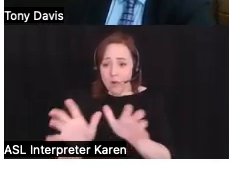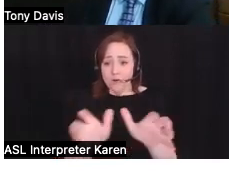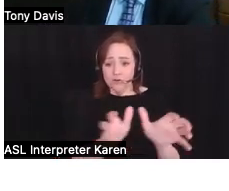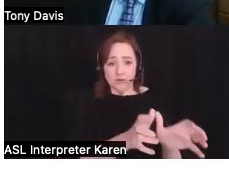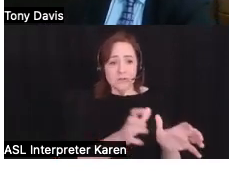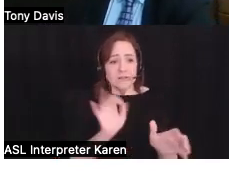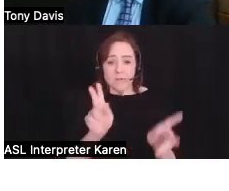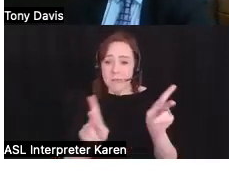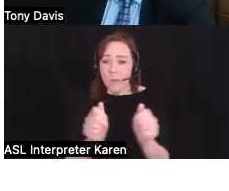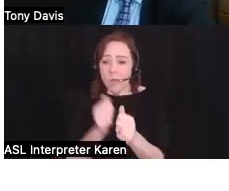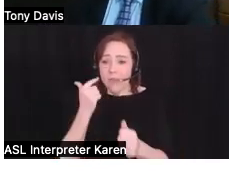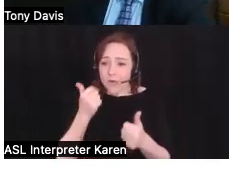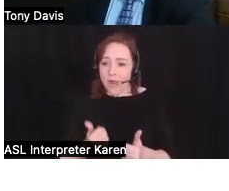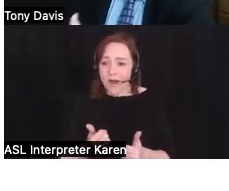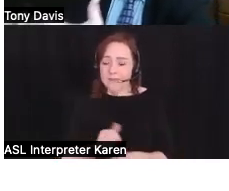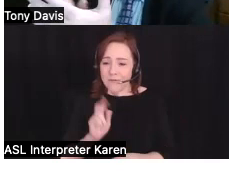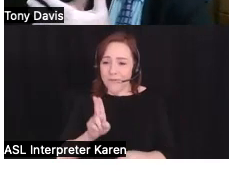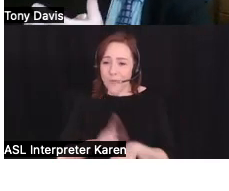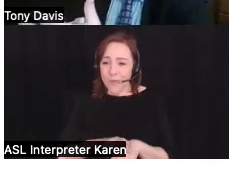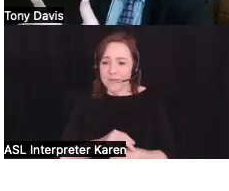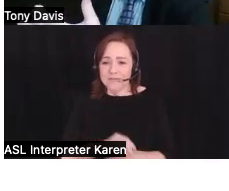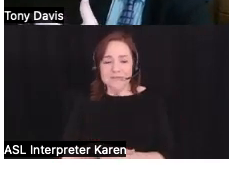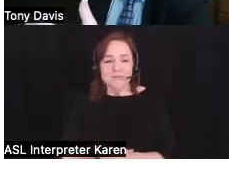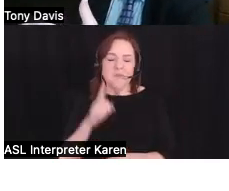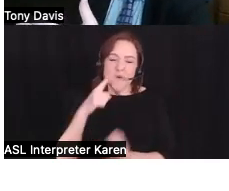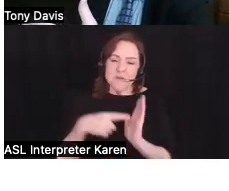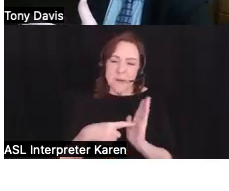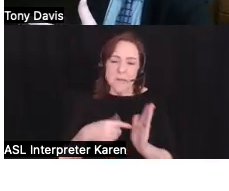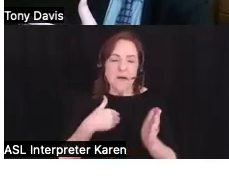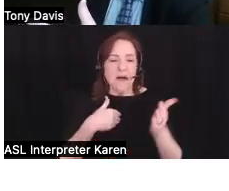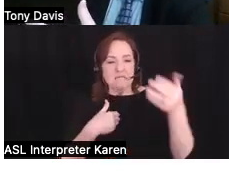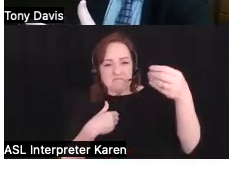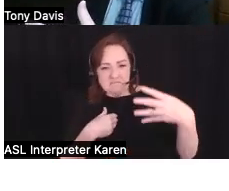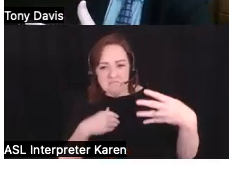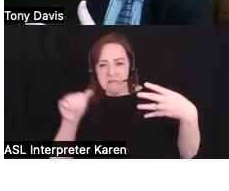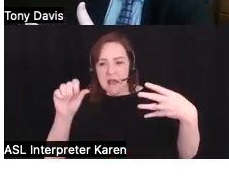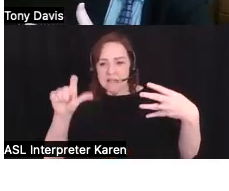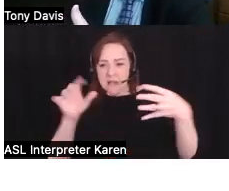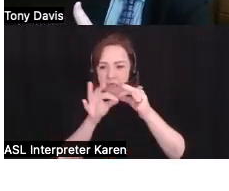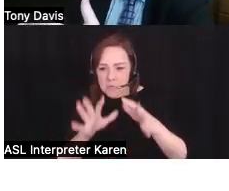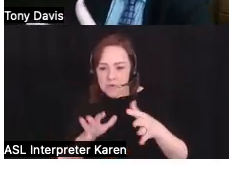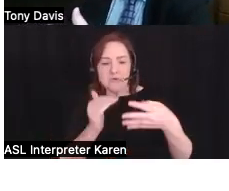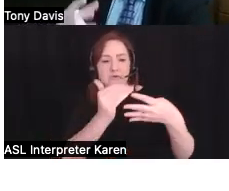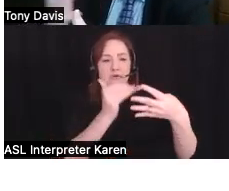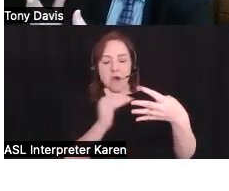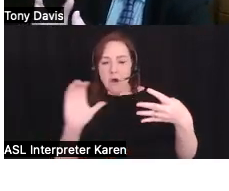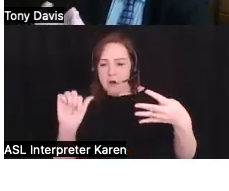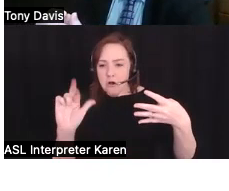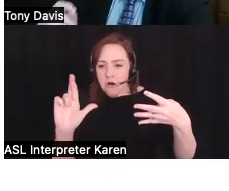of course so for instance it has ASL interpreter, CART, ALDs, close Vision. you name it. so it's a